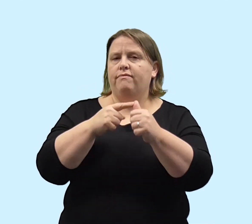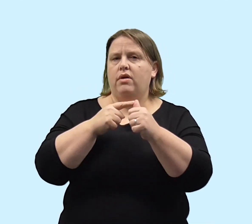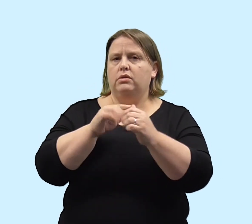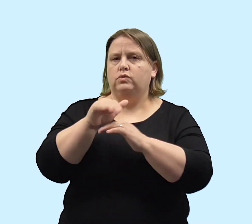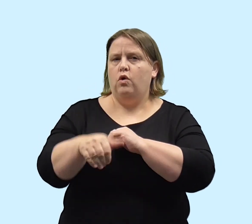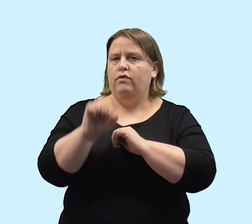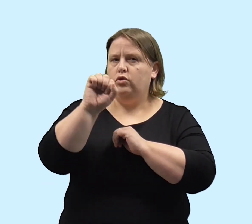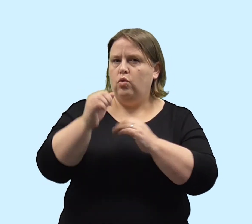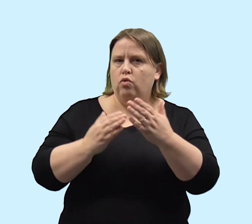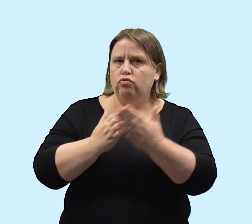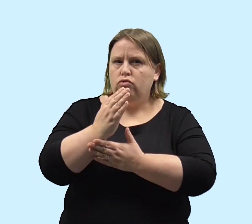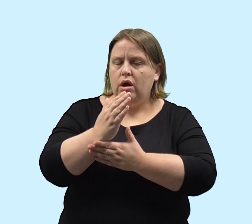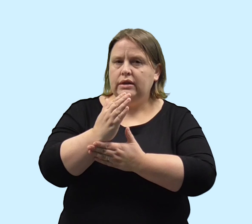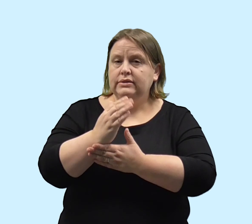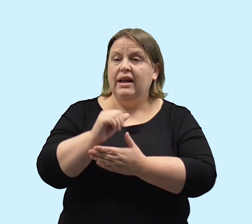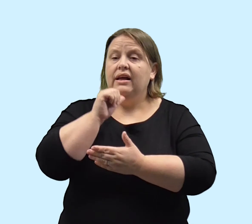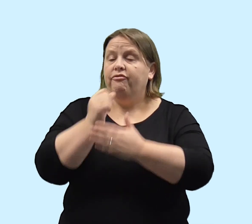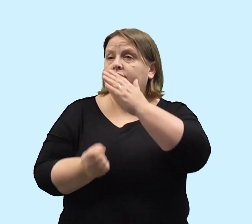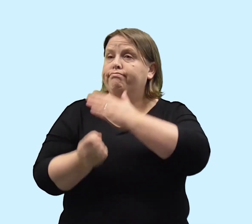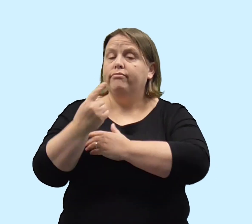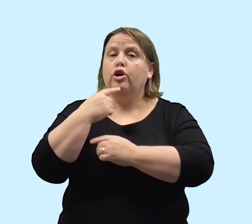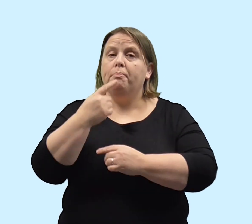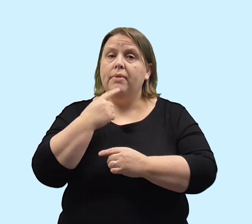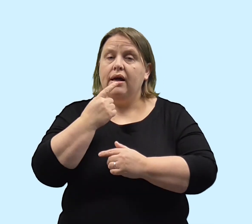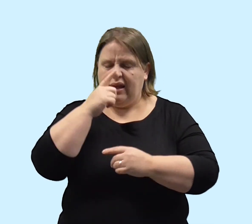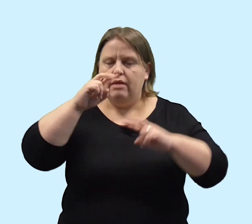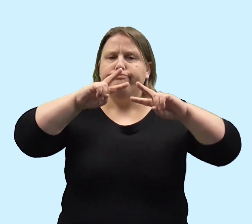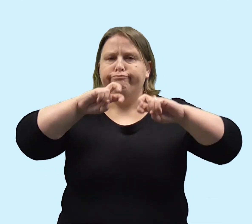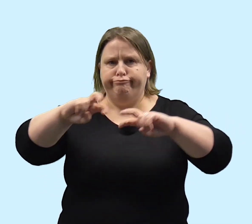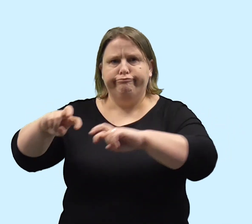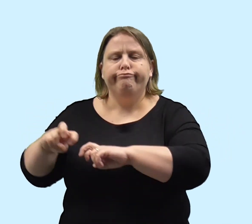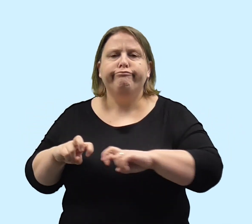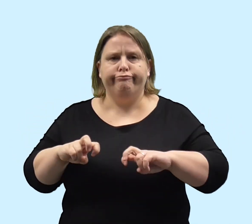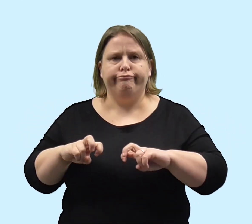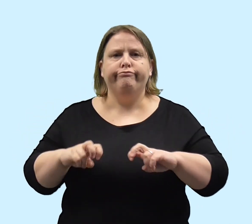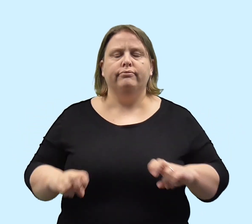about your rights and can also inquire into complaints.